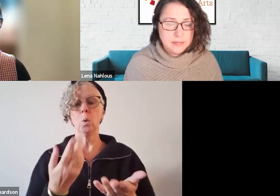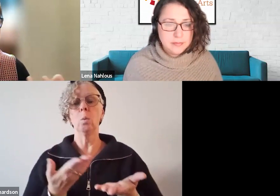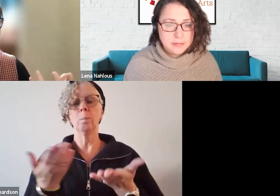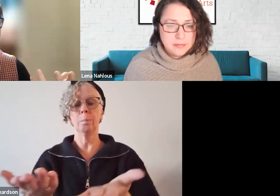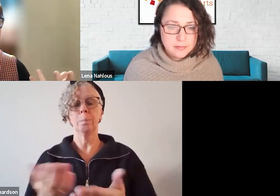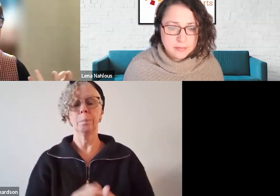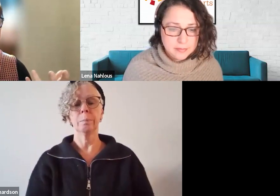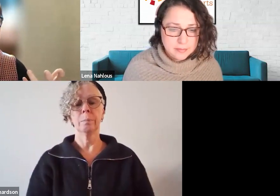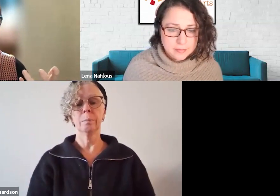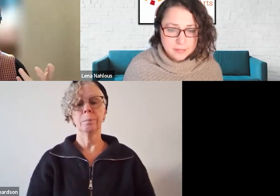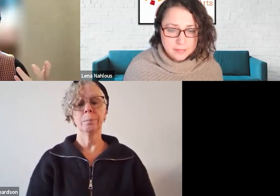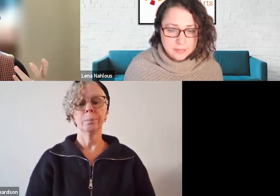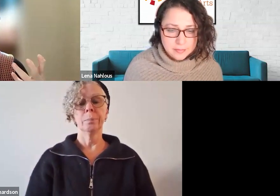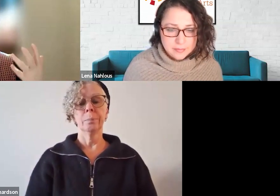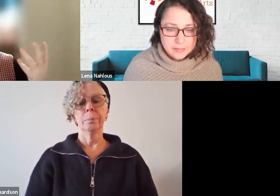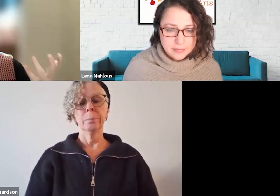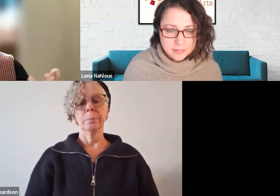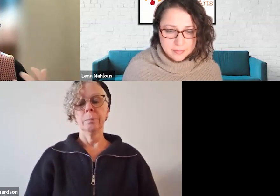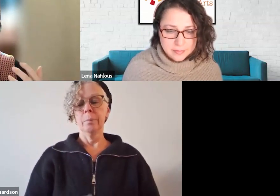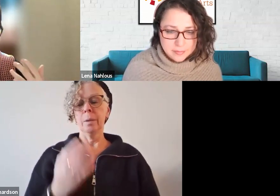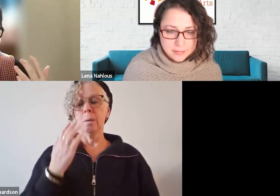are talking about and what we understand